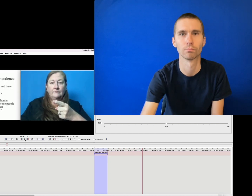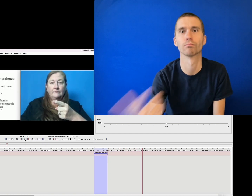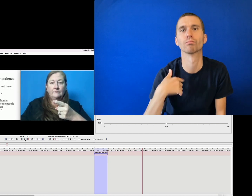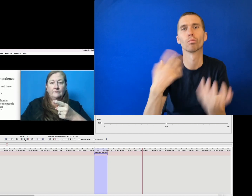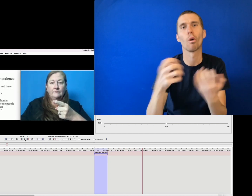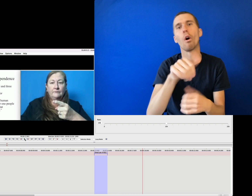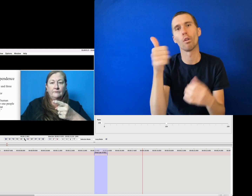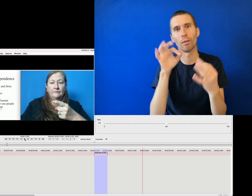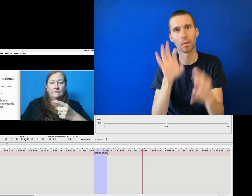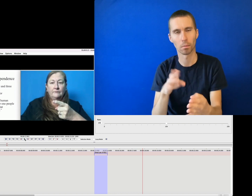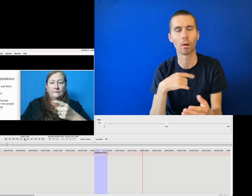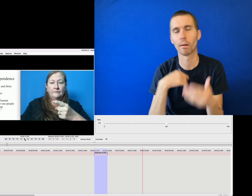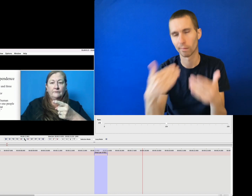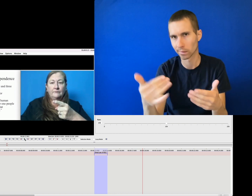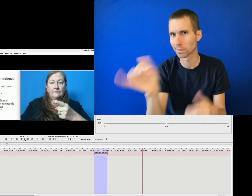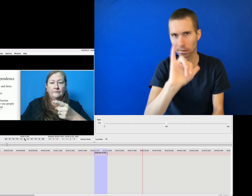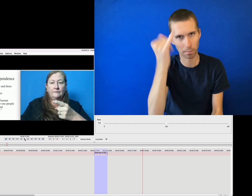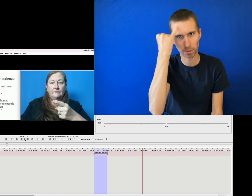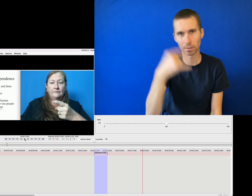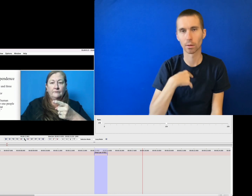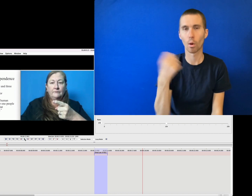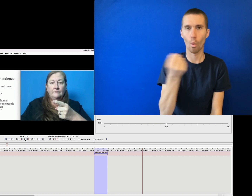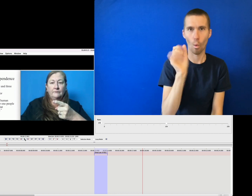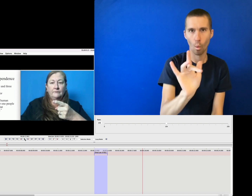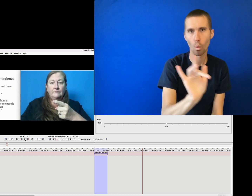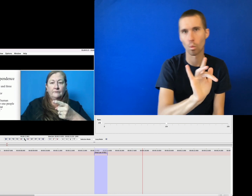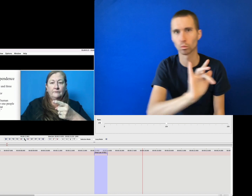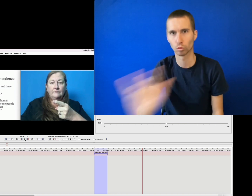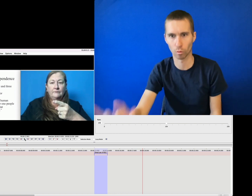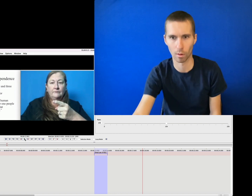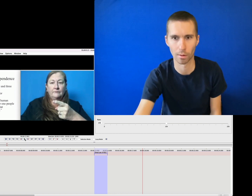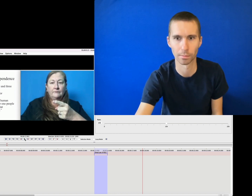I want to provide another feedback for another part of the video. So, I do the same thing that I did previously: hold and drag the cursor across the timeline to select the time range.